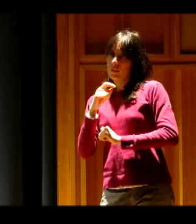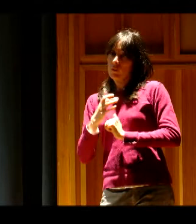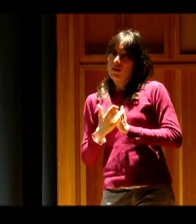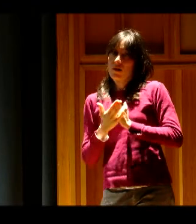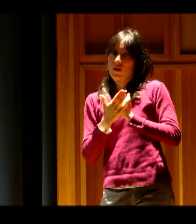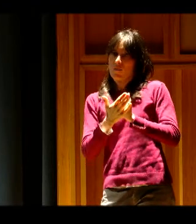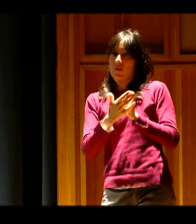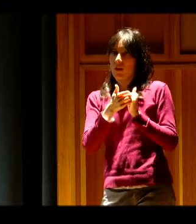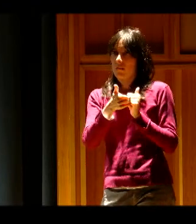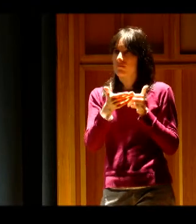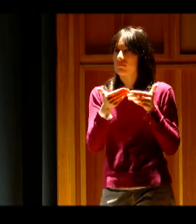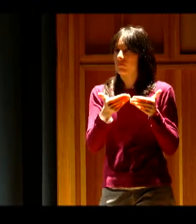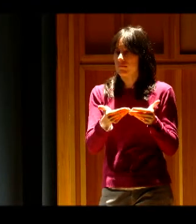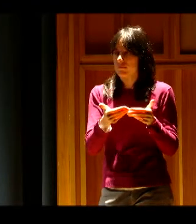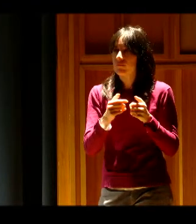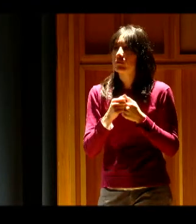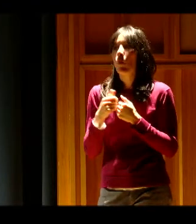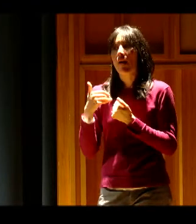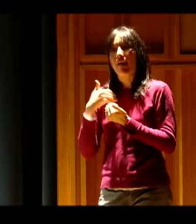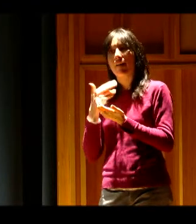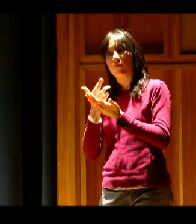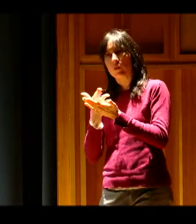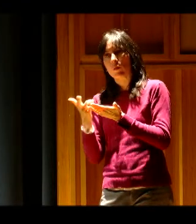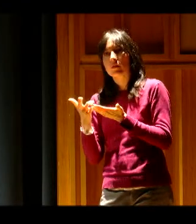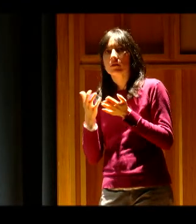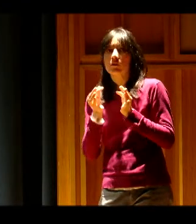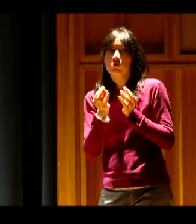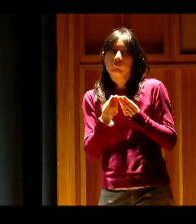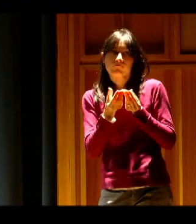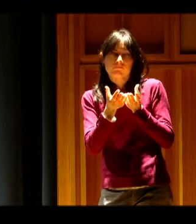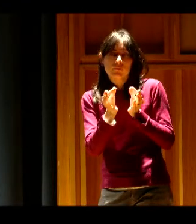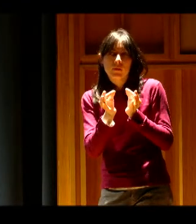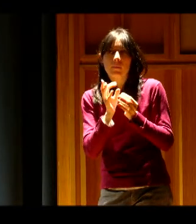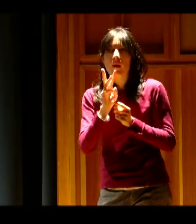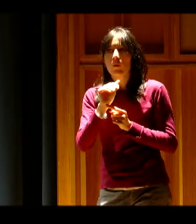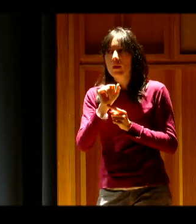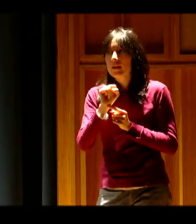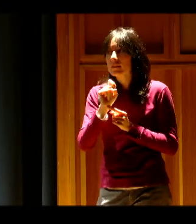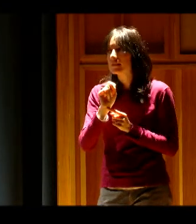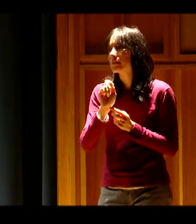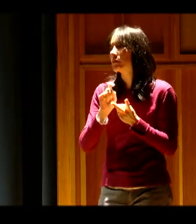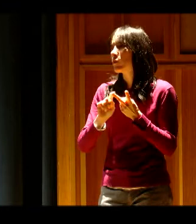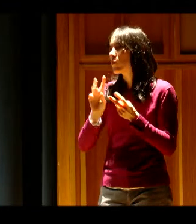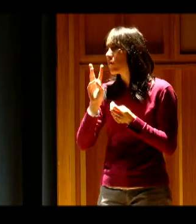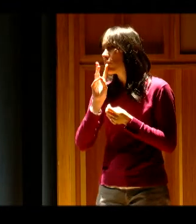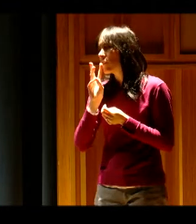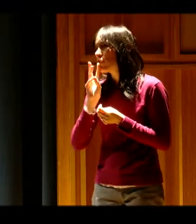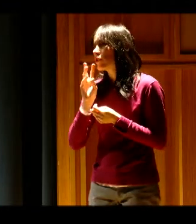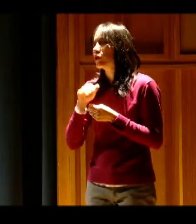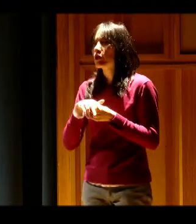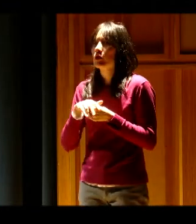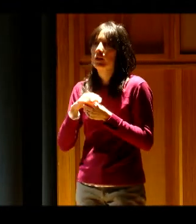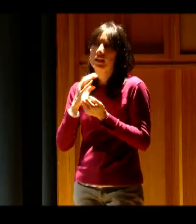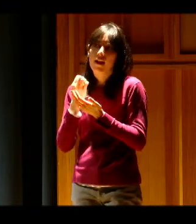So we have resources on waste, on water, on the sector economy, on biodiversity and buildings,